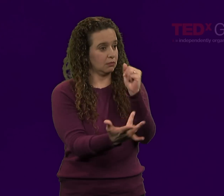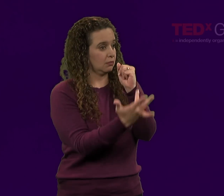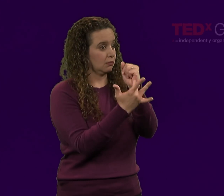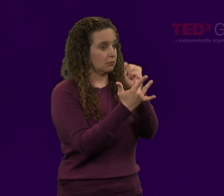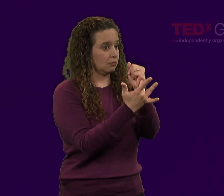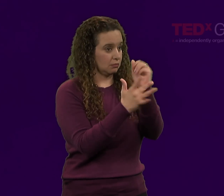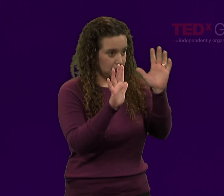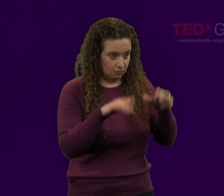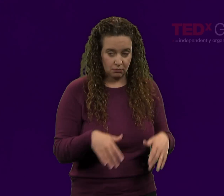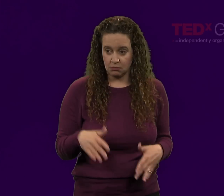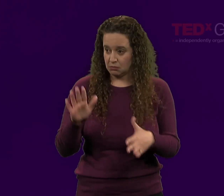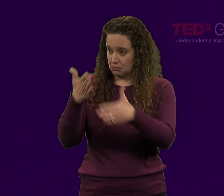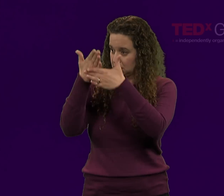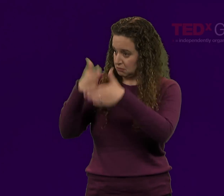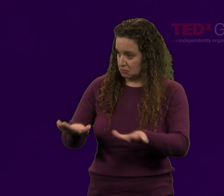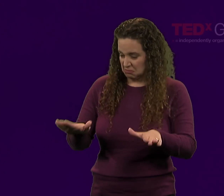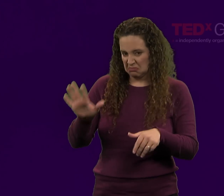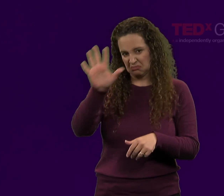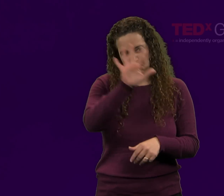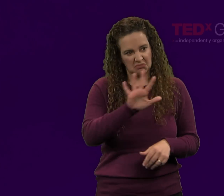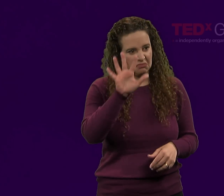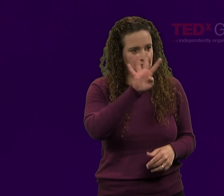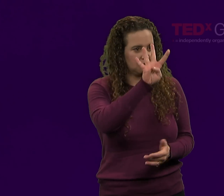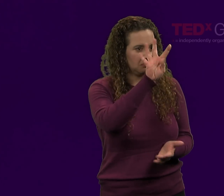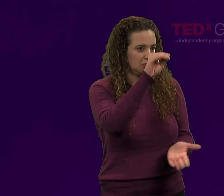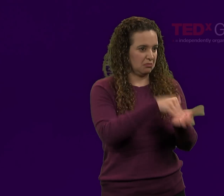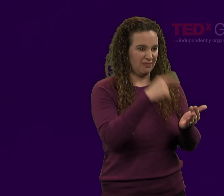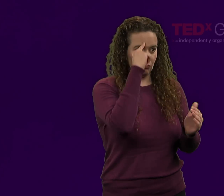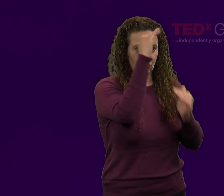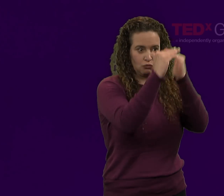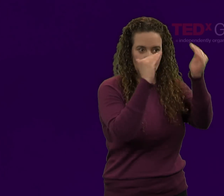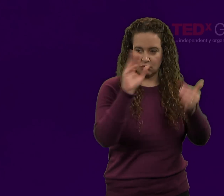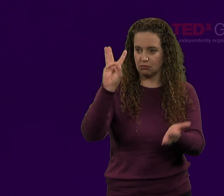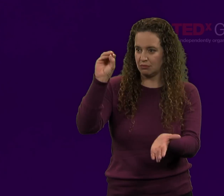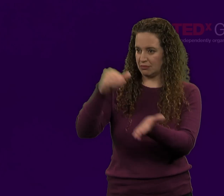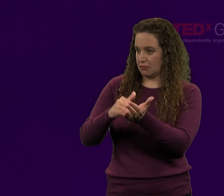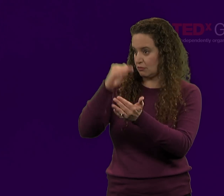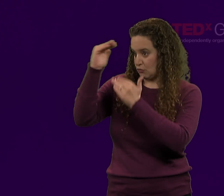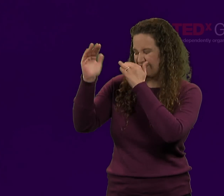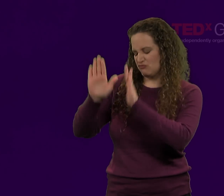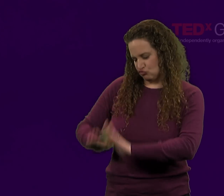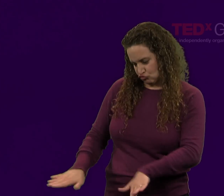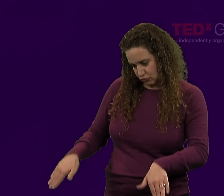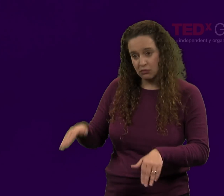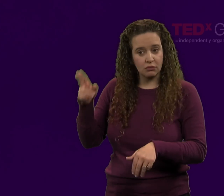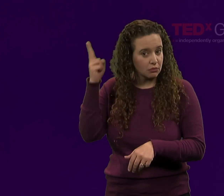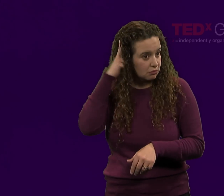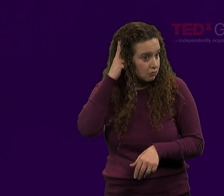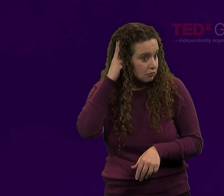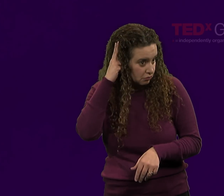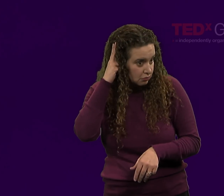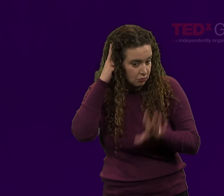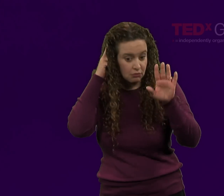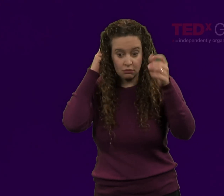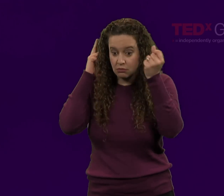The second is one is technology. We know that for cochlear implants, the cost for adults is about 40,000 dollars,